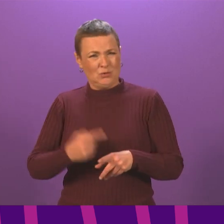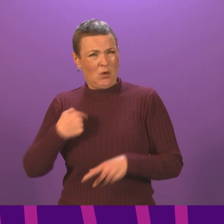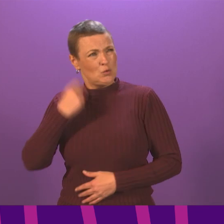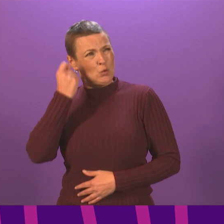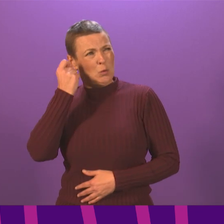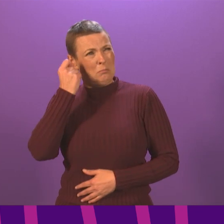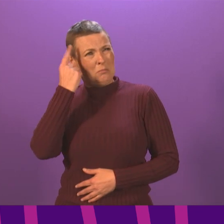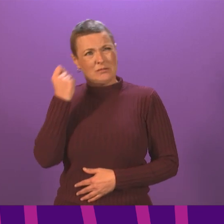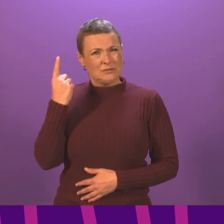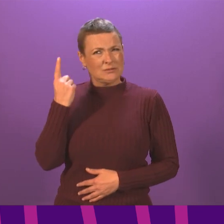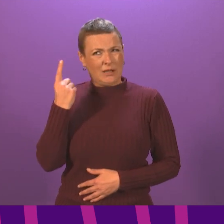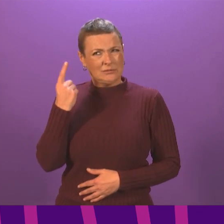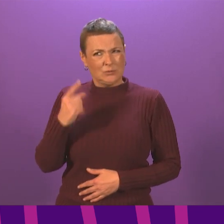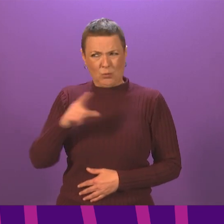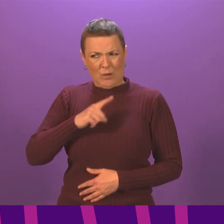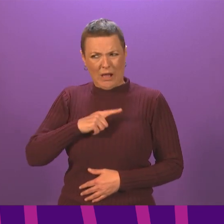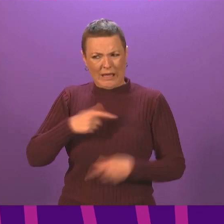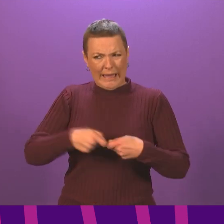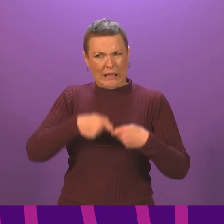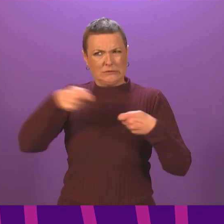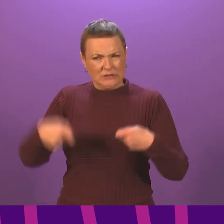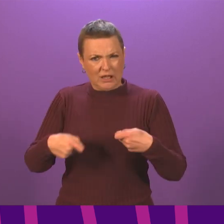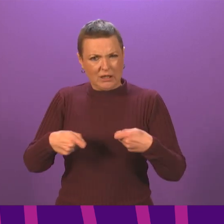extend asymptomatic testing to Glasgow, as she has done in Johnstone, which is a very